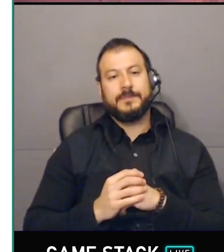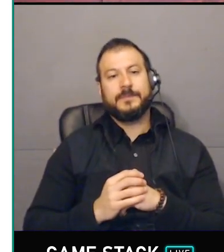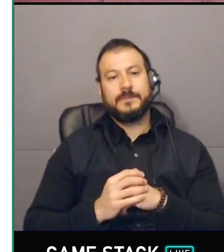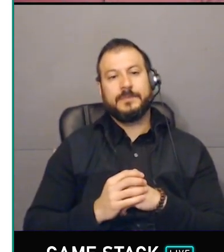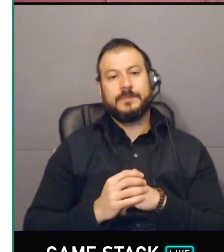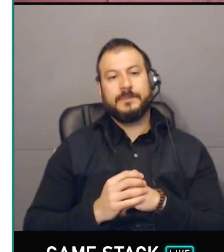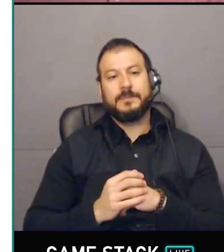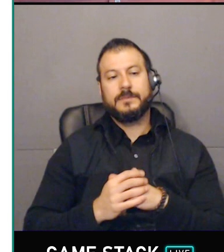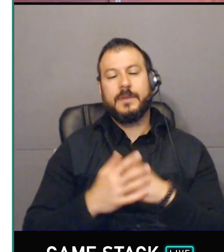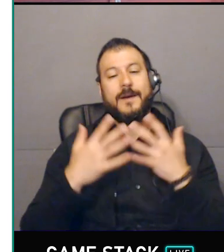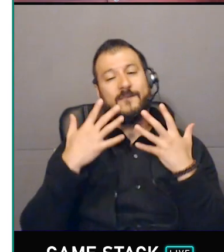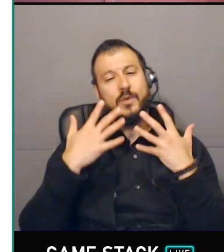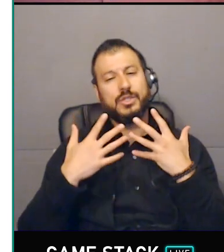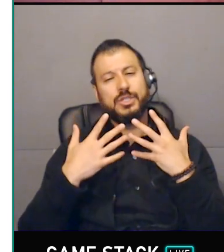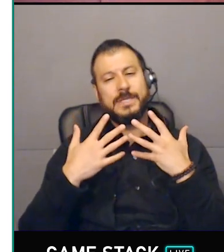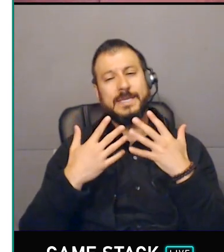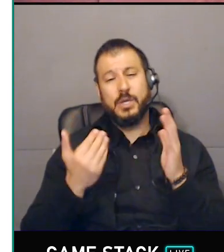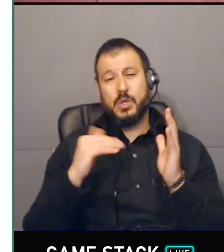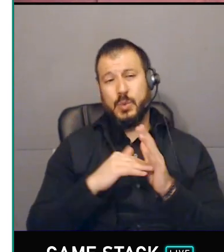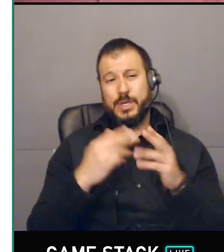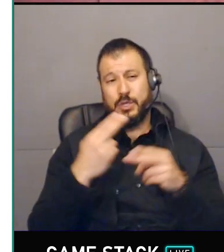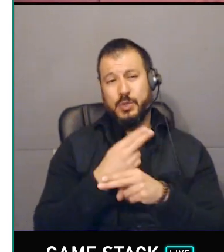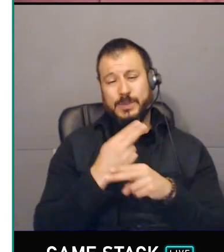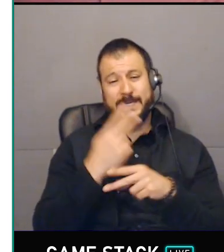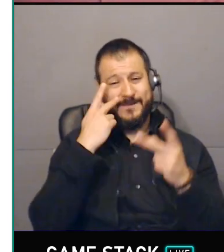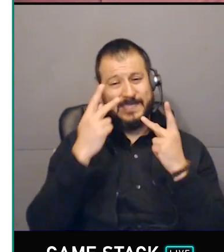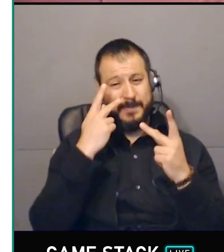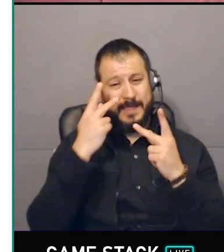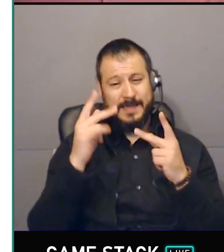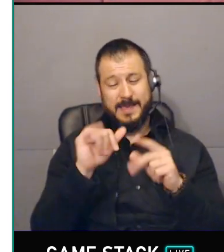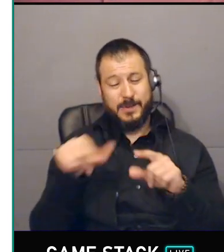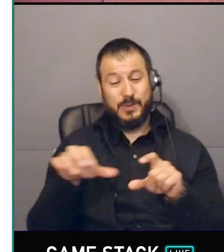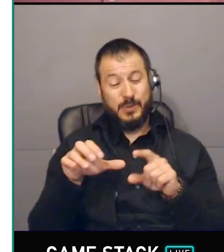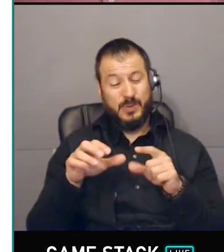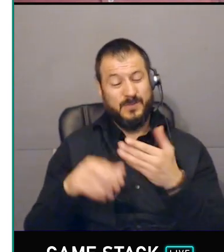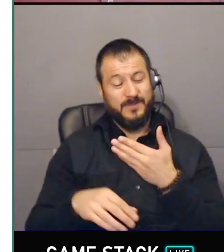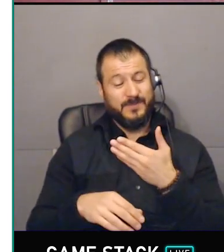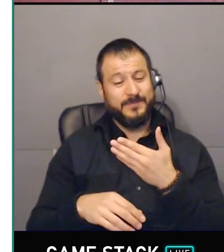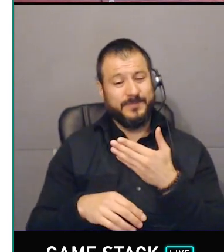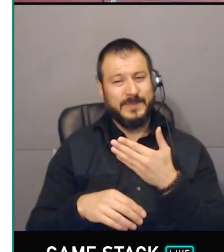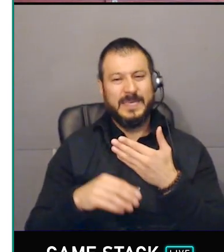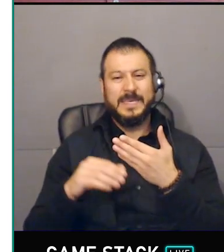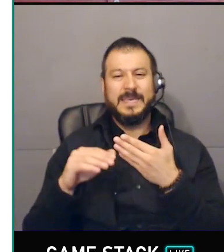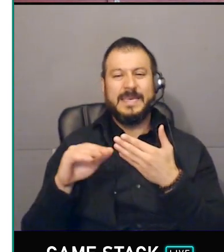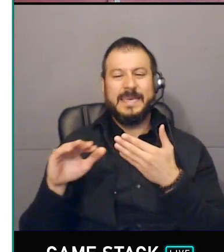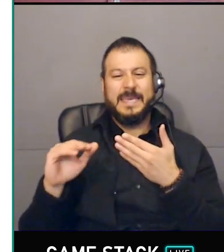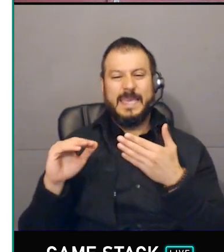Now, unfortunately, reusing visibility like you do here introduces hard to control bias,